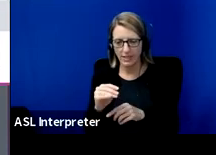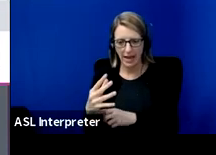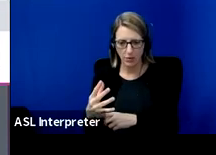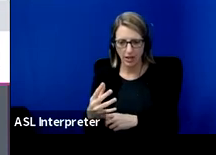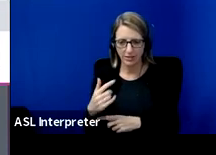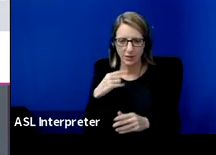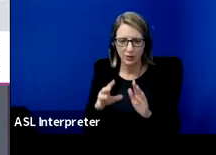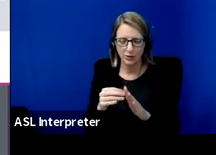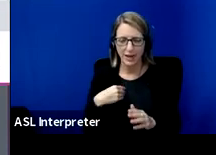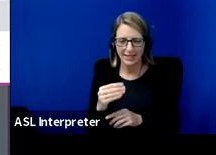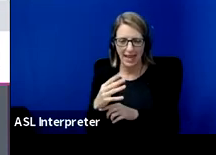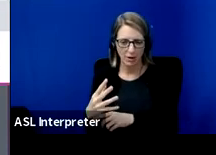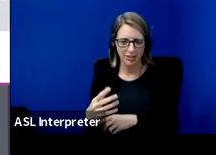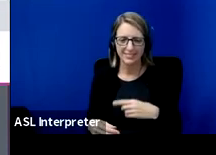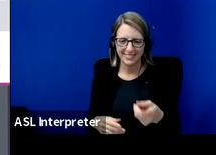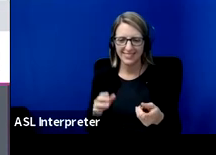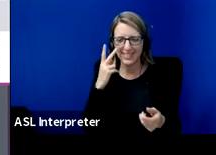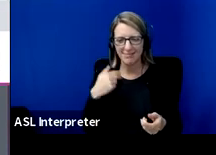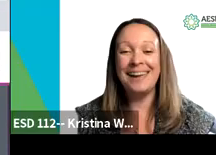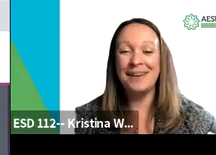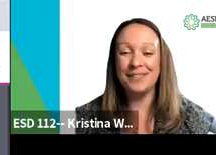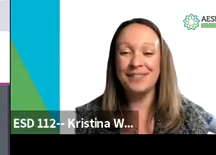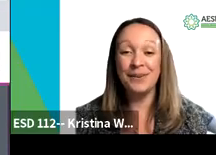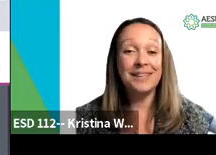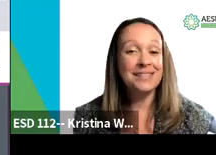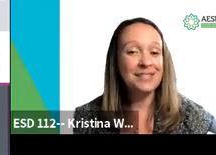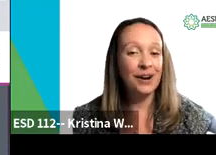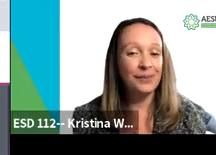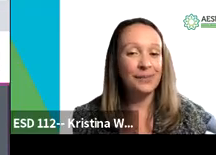ESD 112-- Kristina Wambold: Now you get to see my real house and I would be able to start